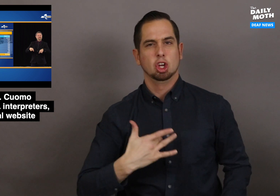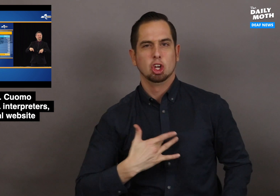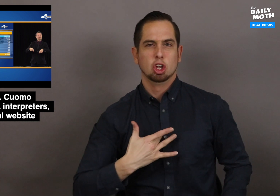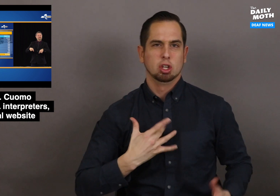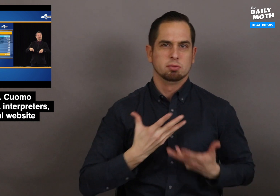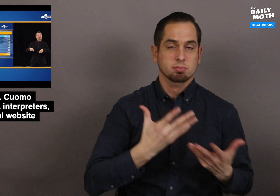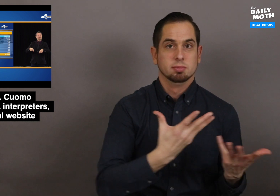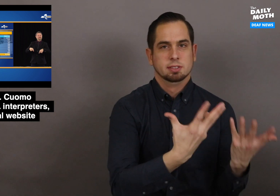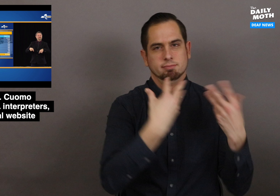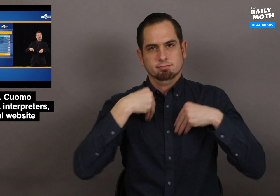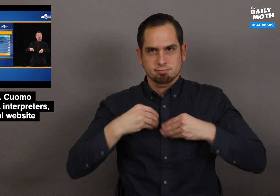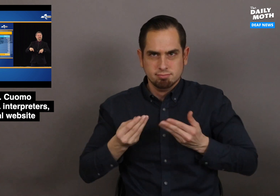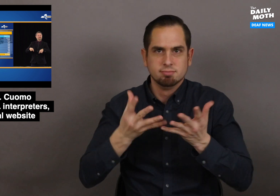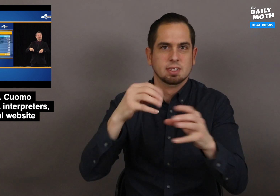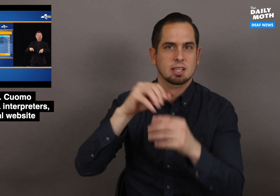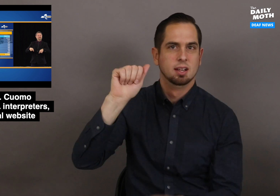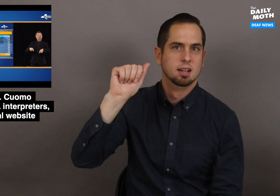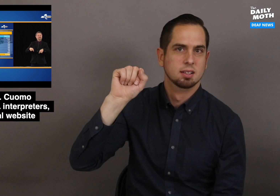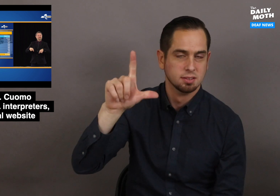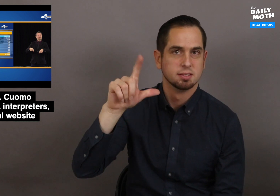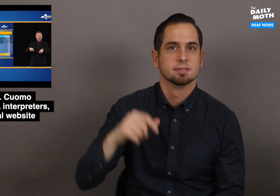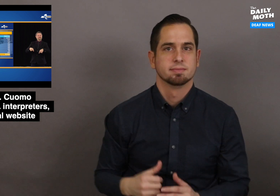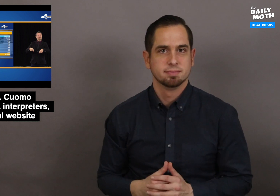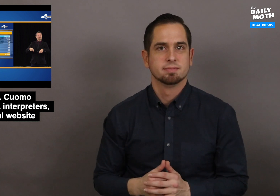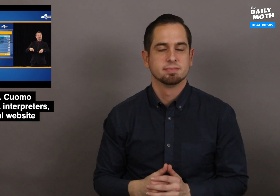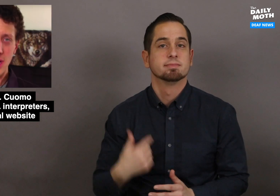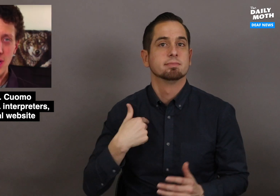"heart" in ASL.